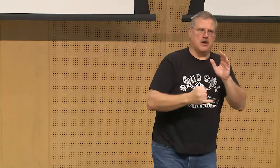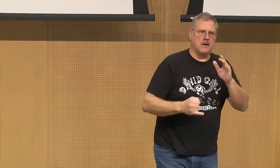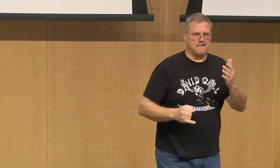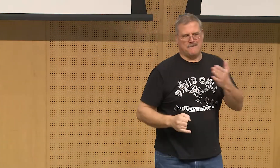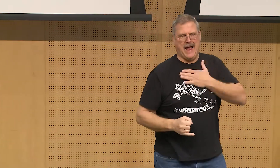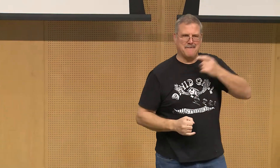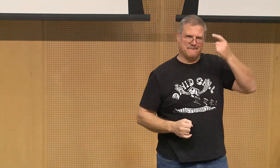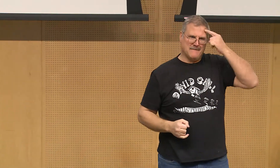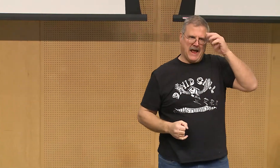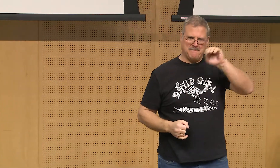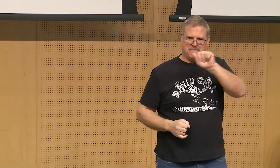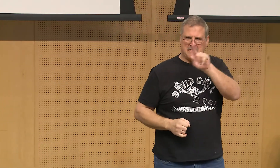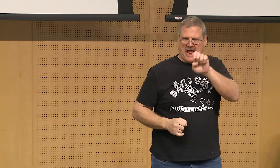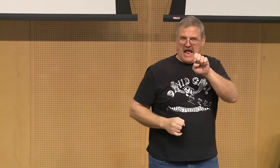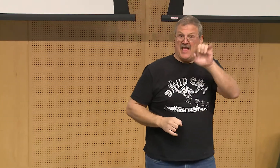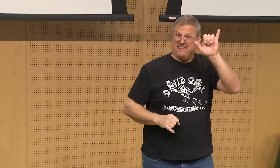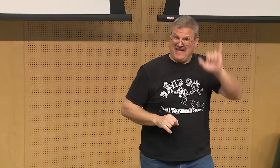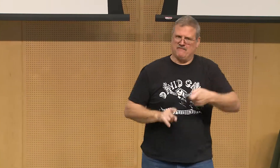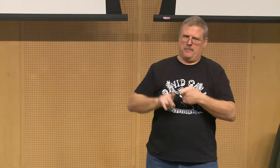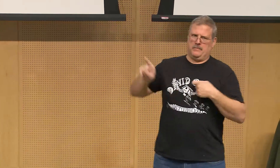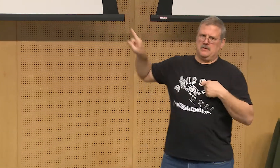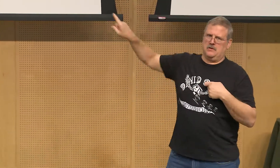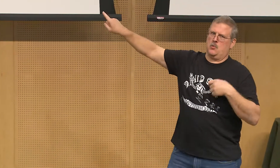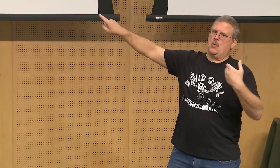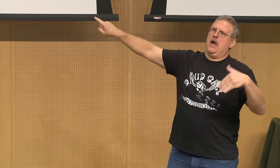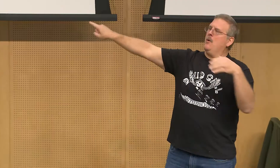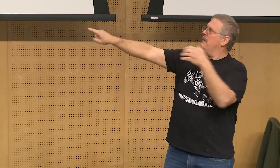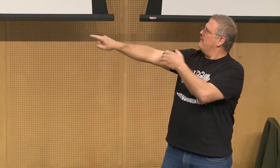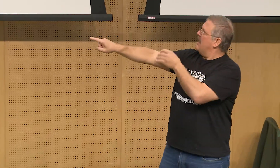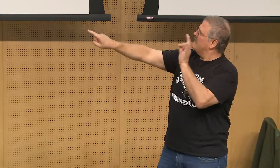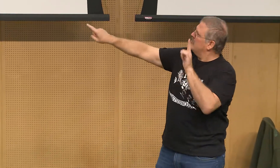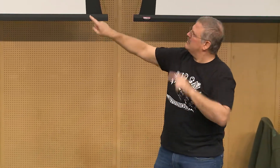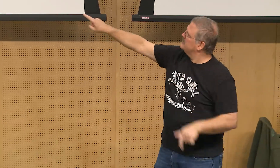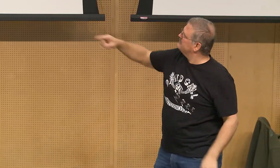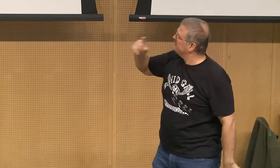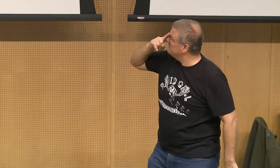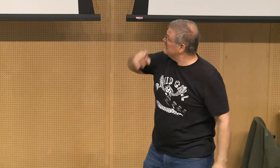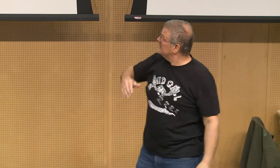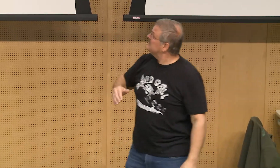so it's almost like a mind maze. That is such a powerful piece to me.